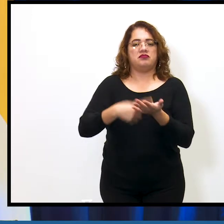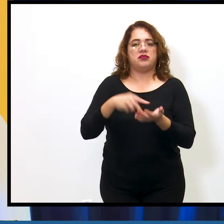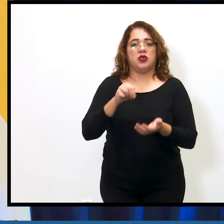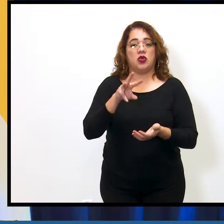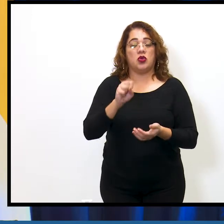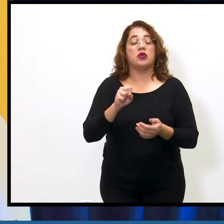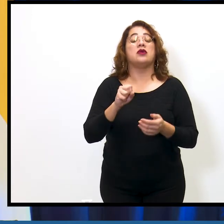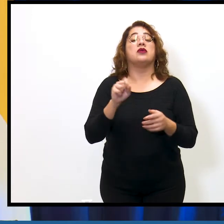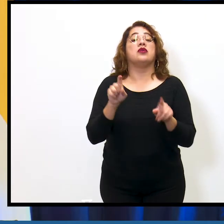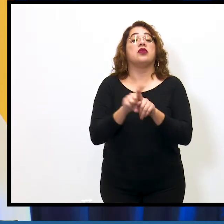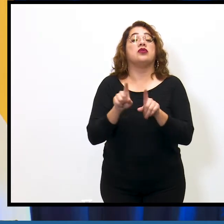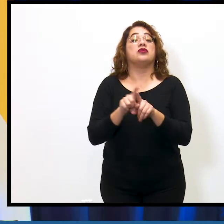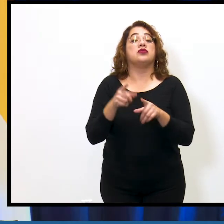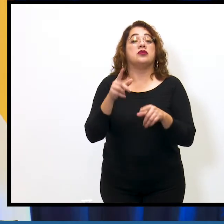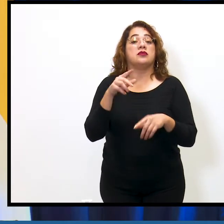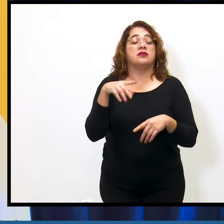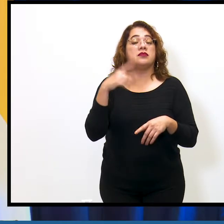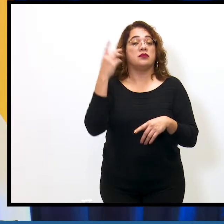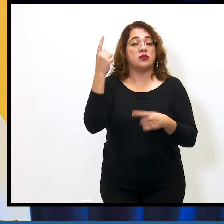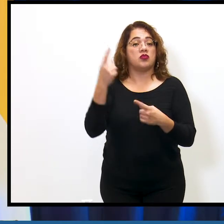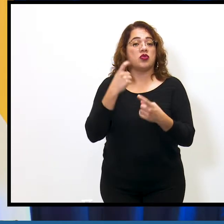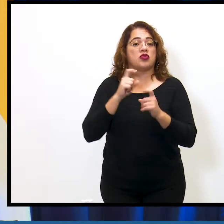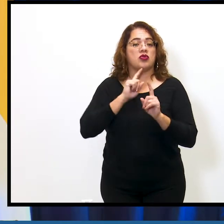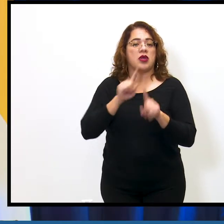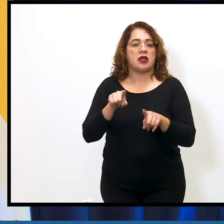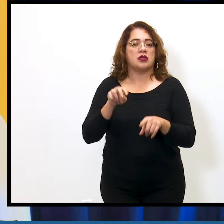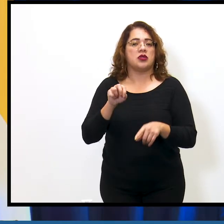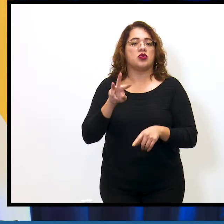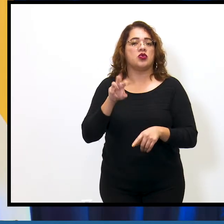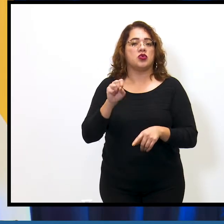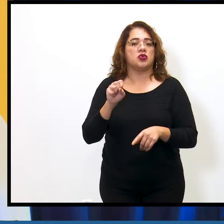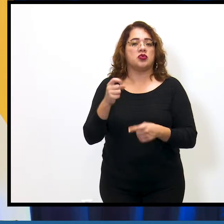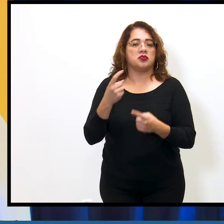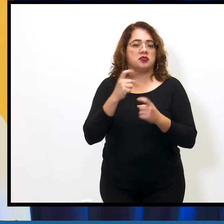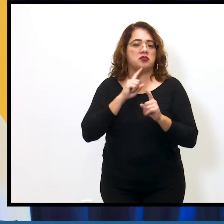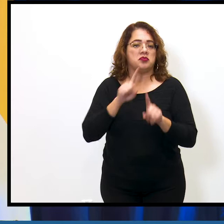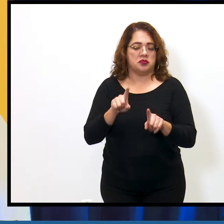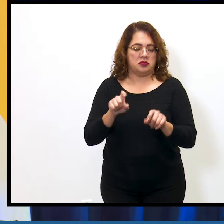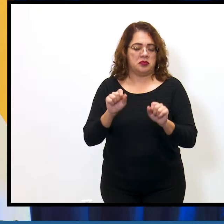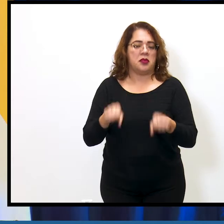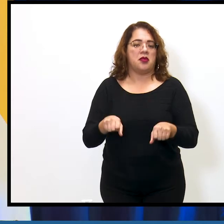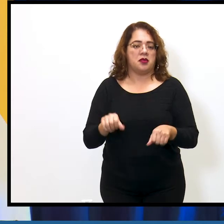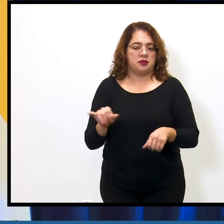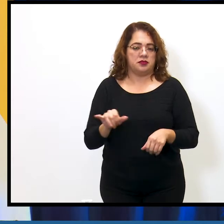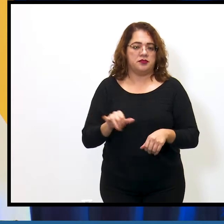as well and so that will all happen. And let me, let me just begin by giving some overall numbers